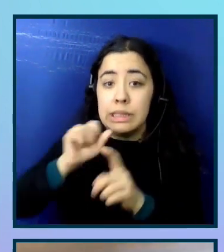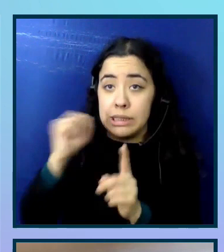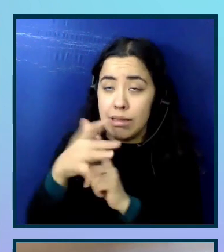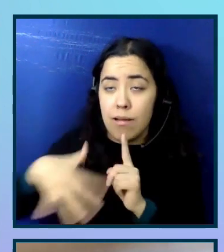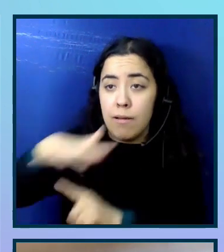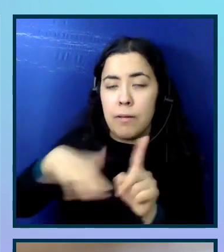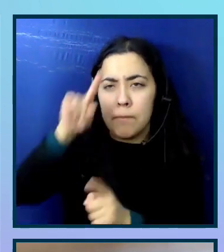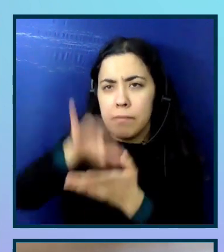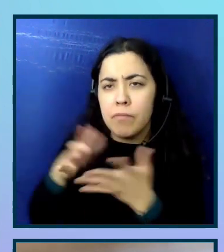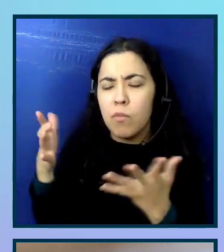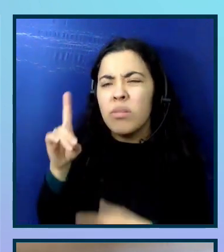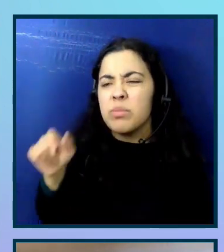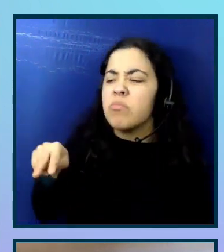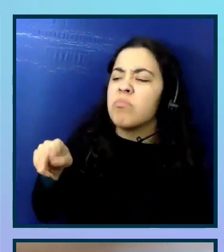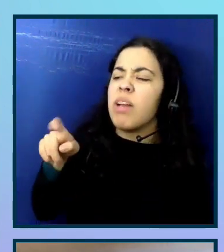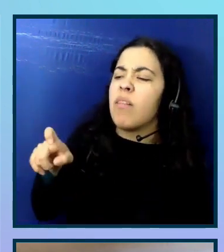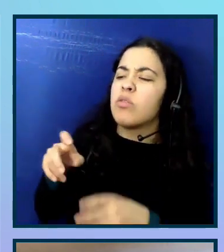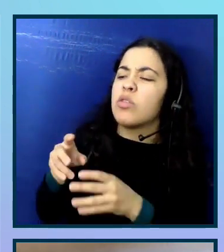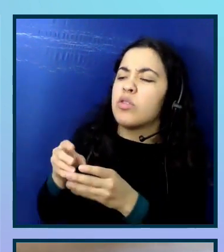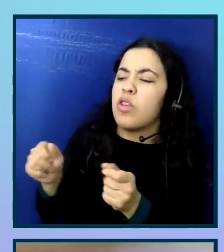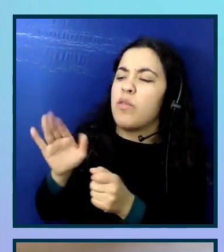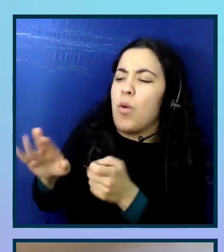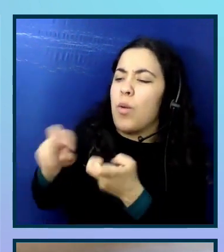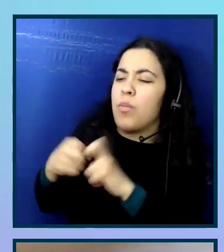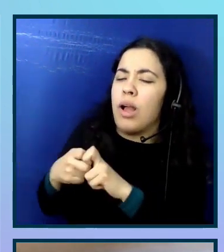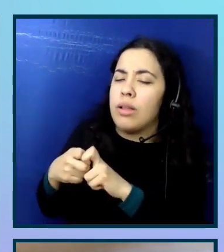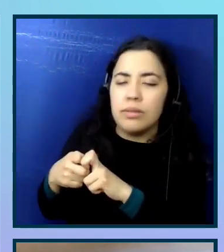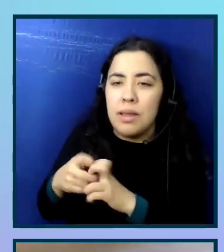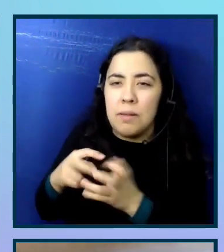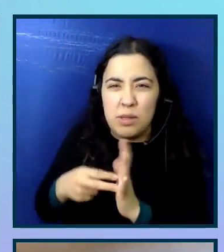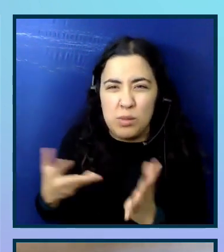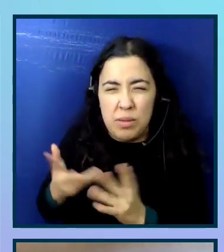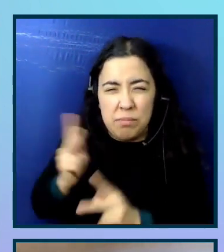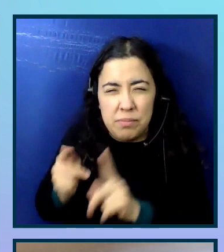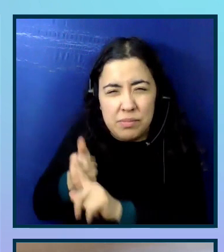and therefore people with disabilities are perceived as needing help.